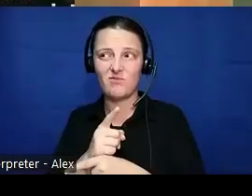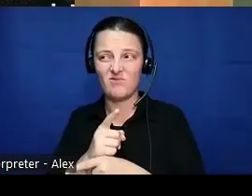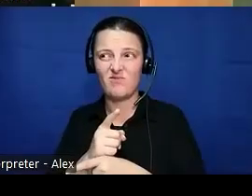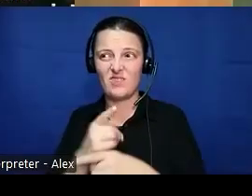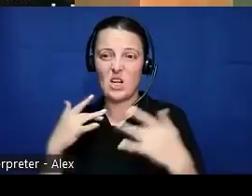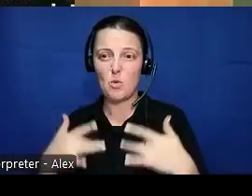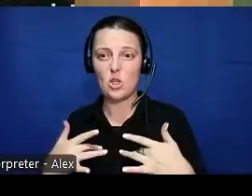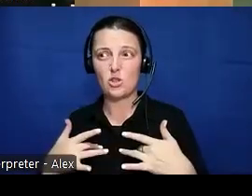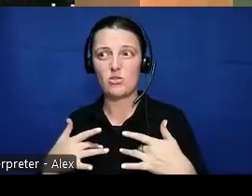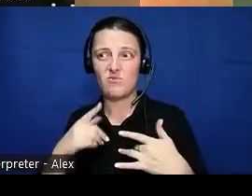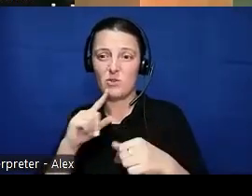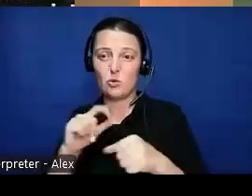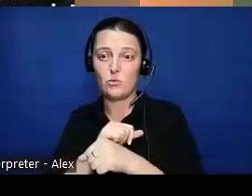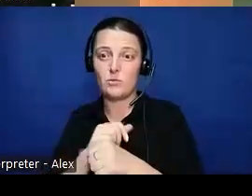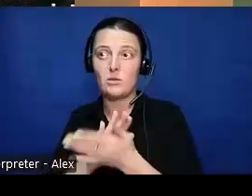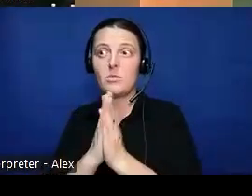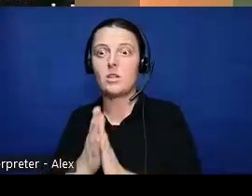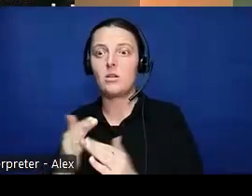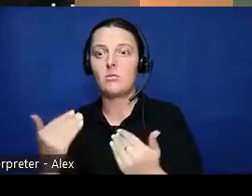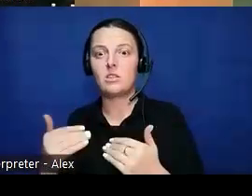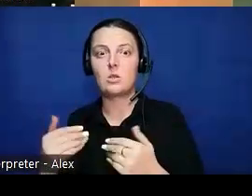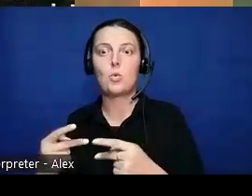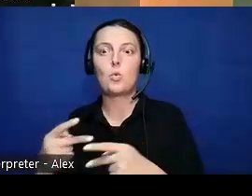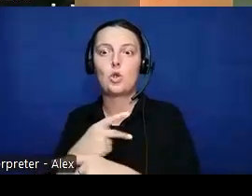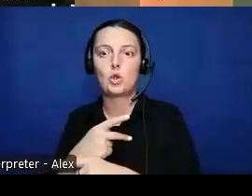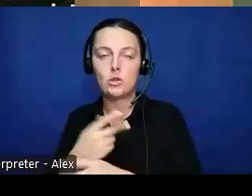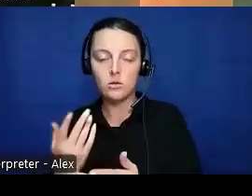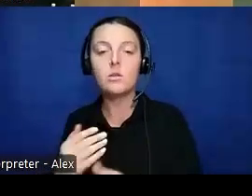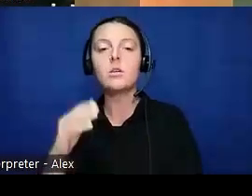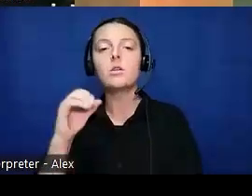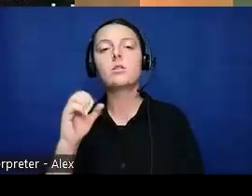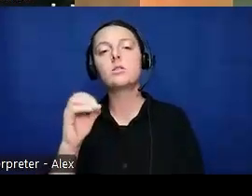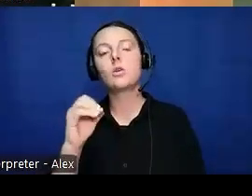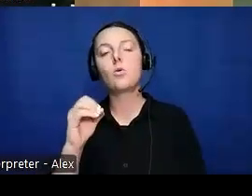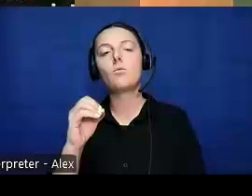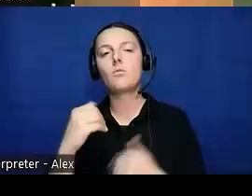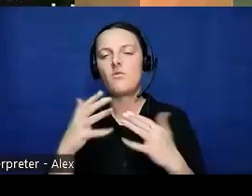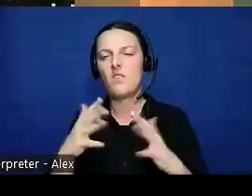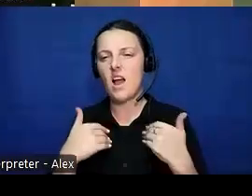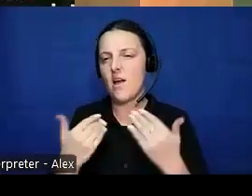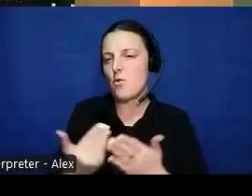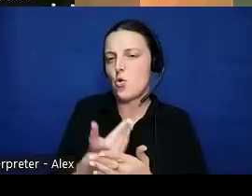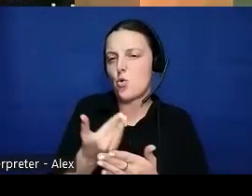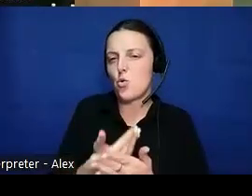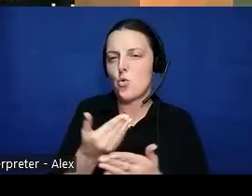so there's kind of a a newer way of describing this which is if you think about it, it could